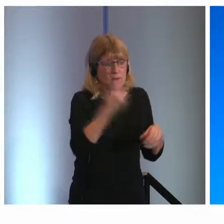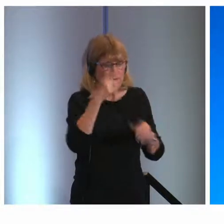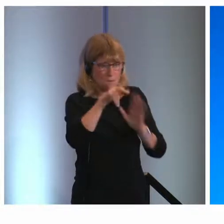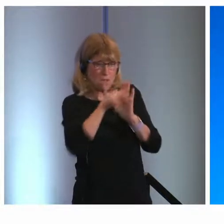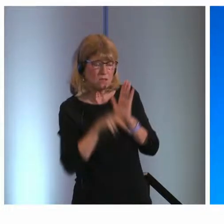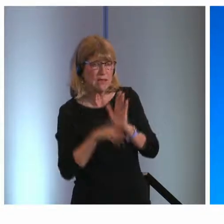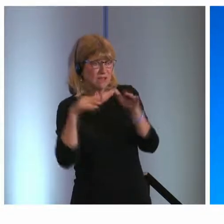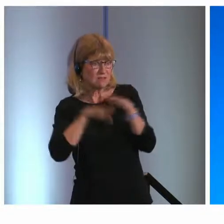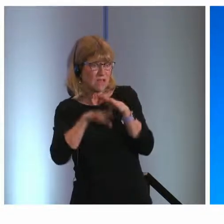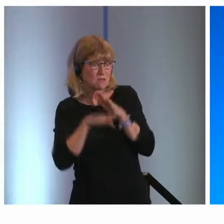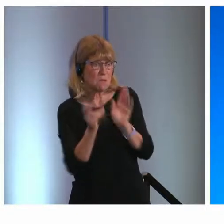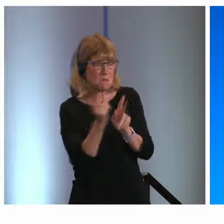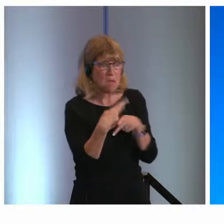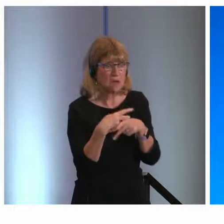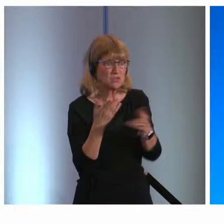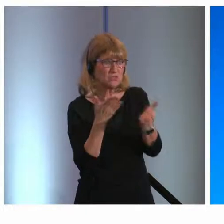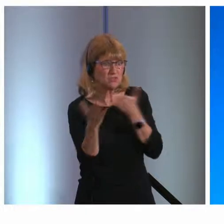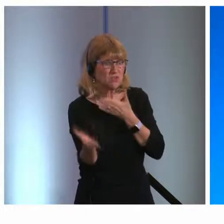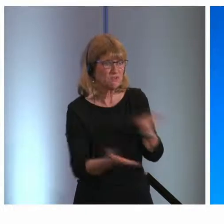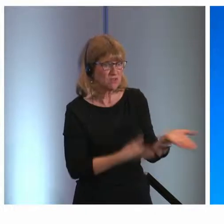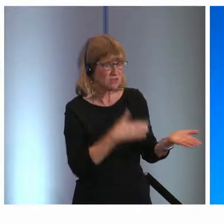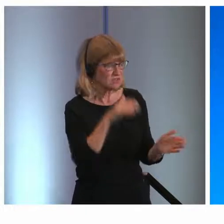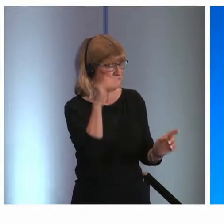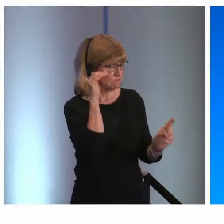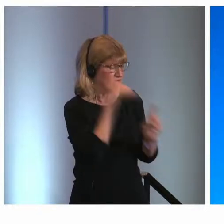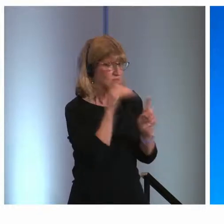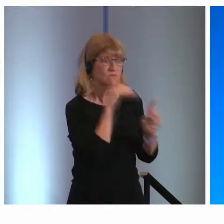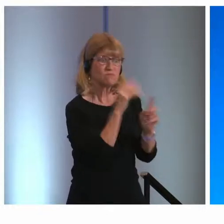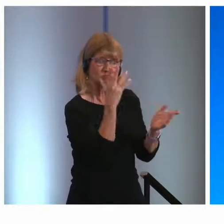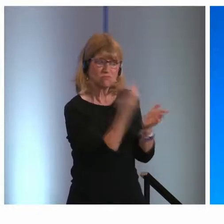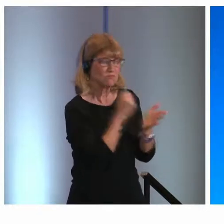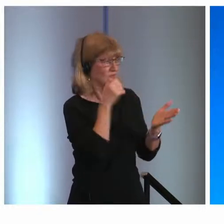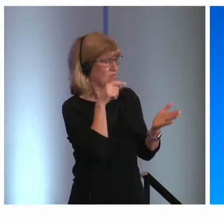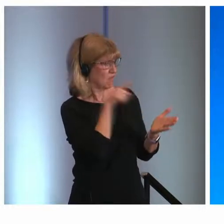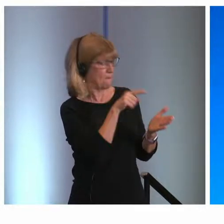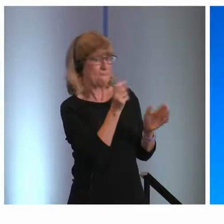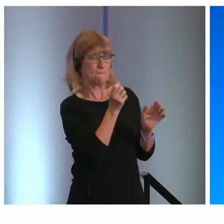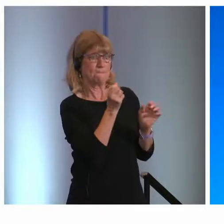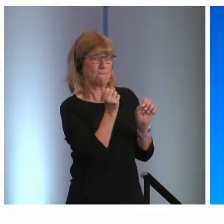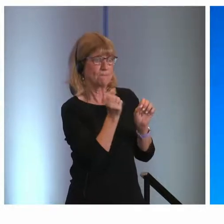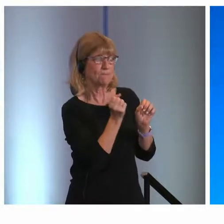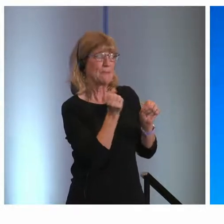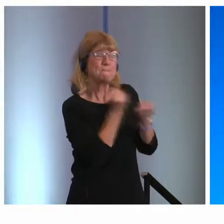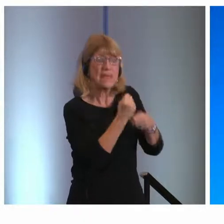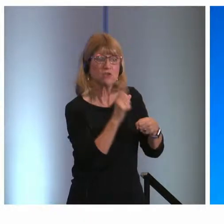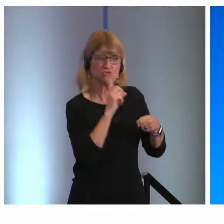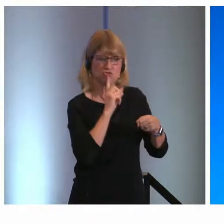your disability employee resource groups inside the Company, for policy, and accessible and usable products